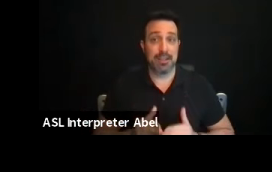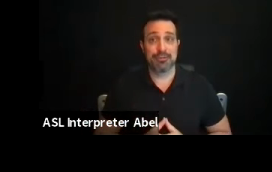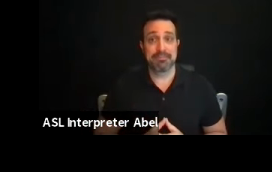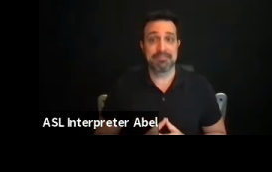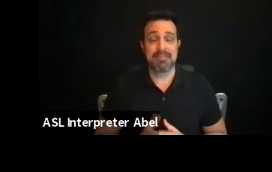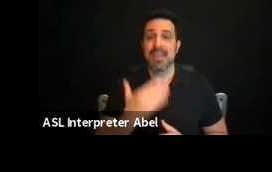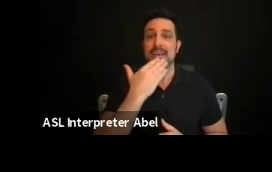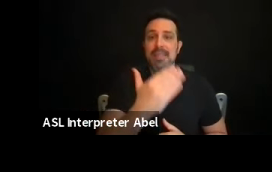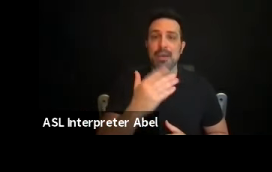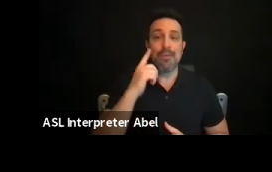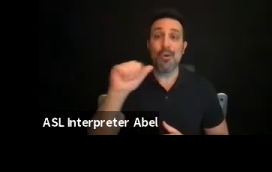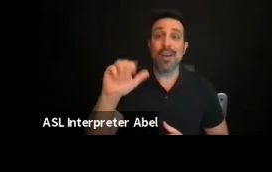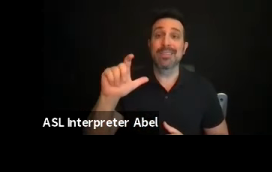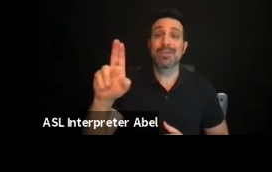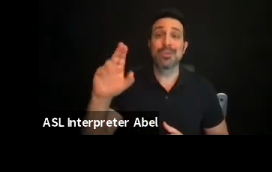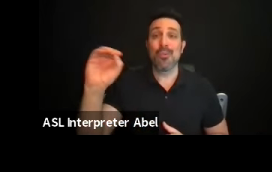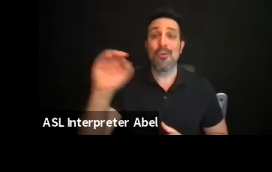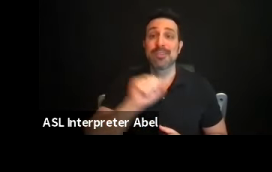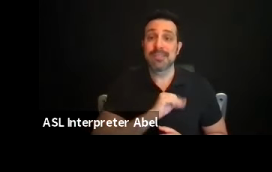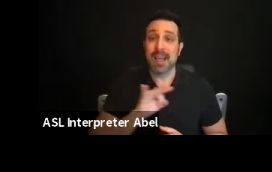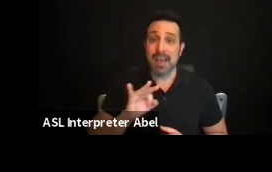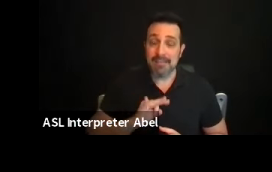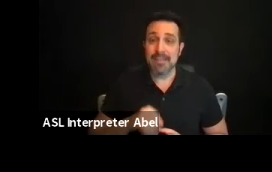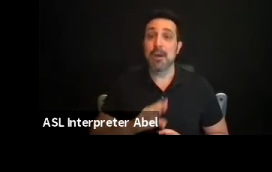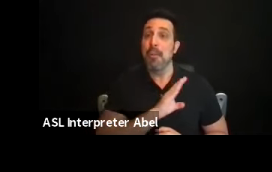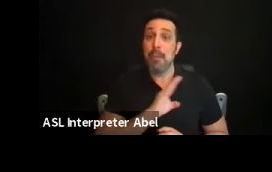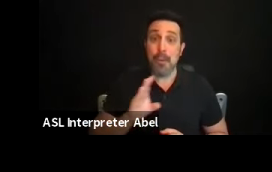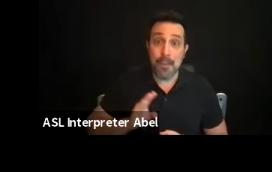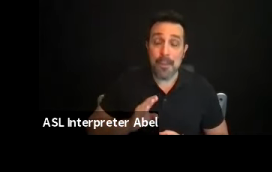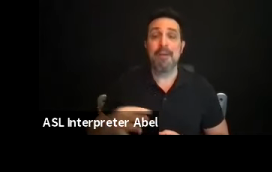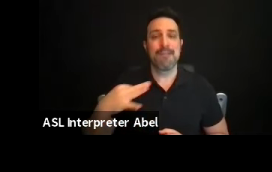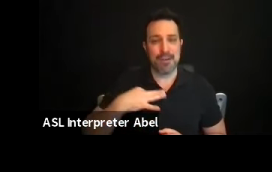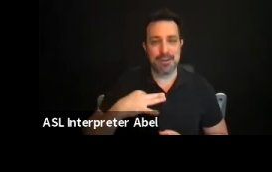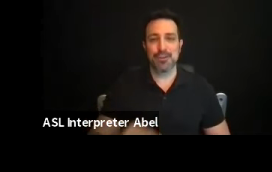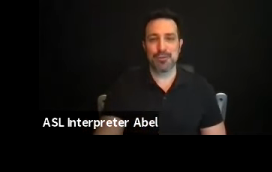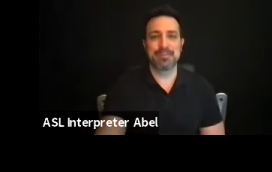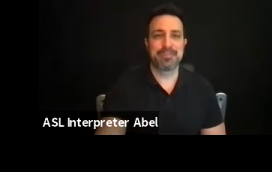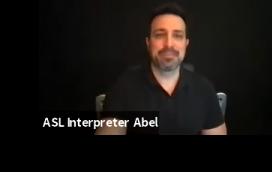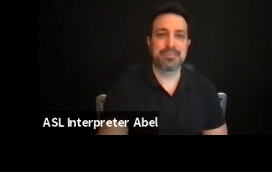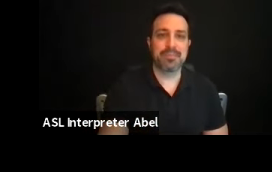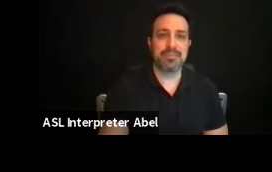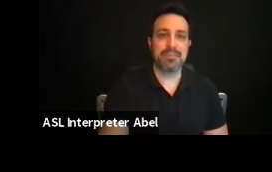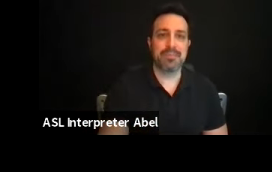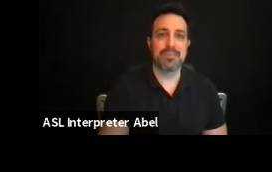to recognize one of the legal observers that will be one of the leads during virtual visits with our